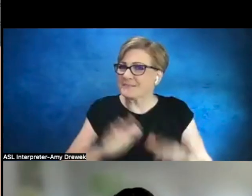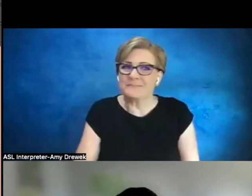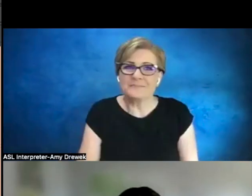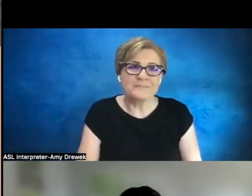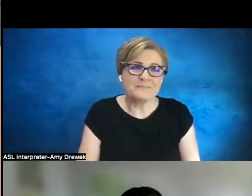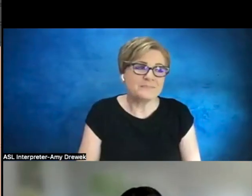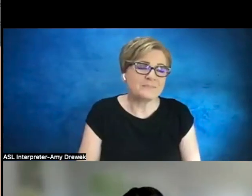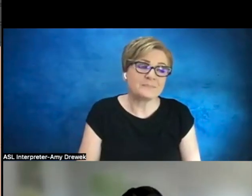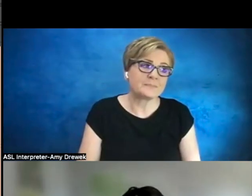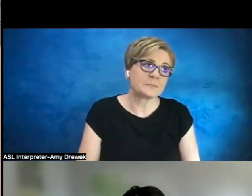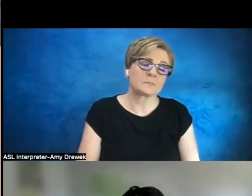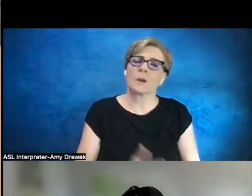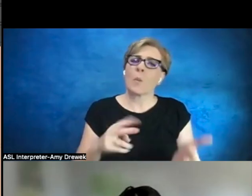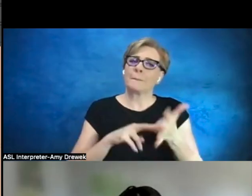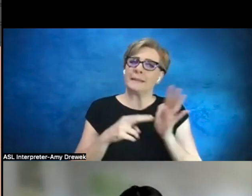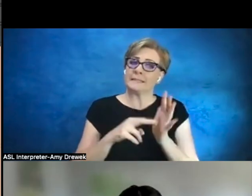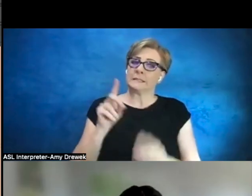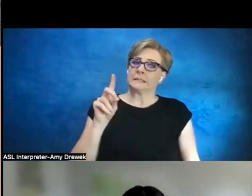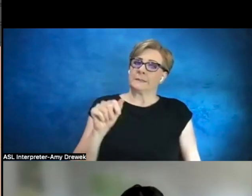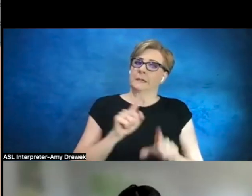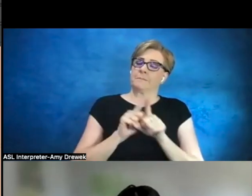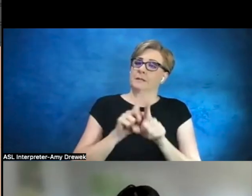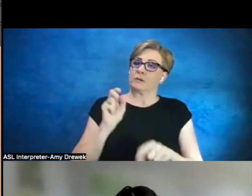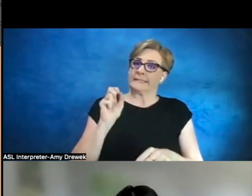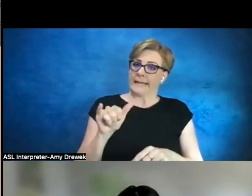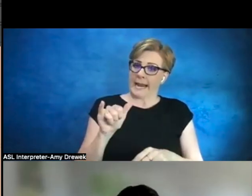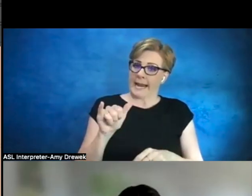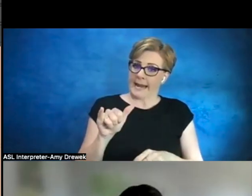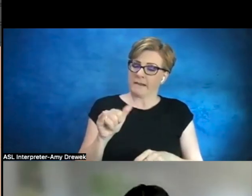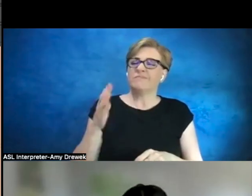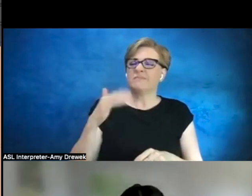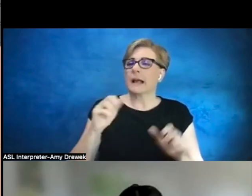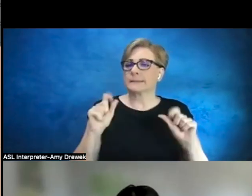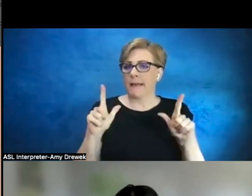What is Disability Mentoring Day? I've moved forward one slide, and that's the text at the